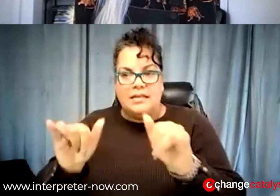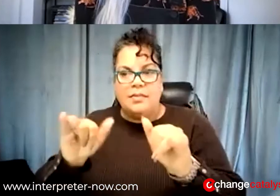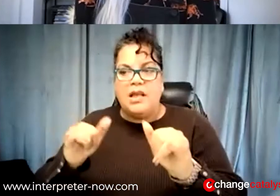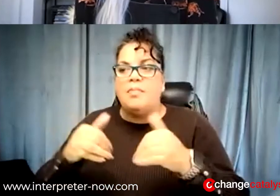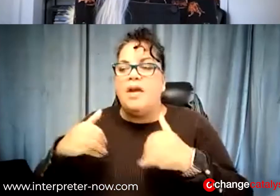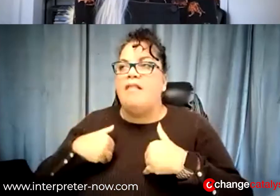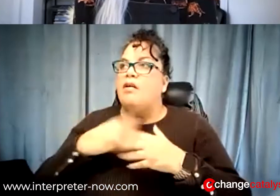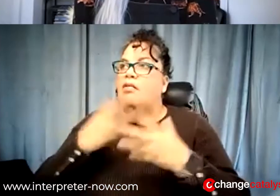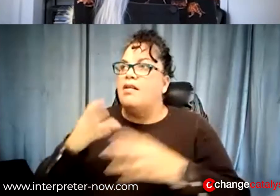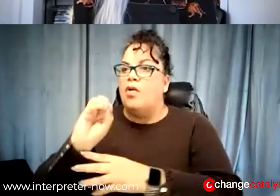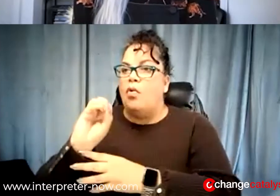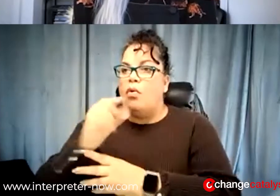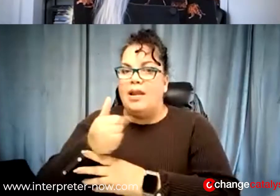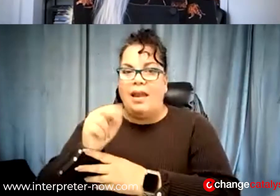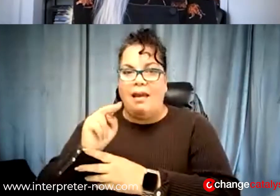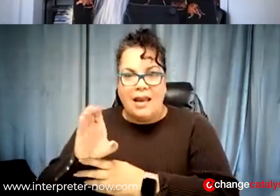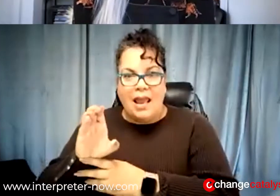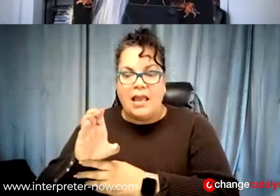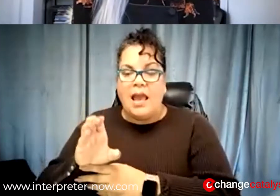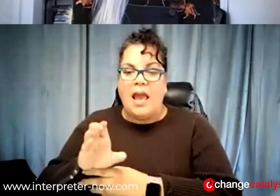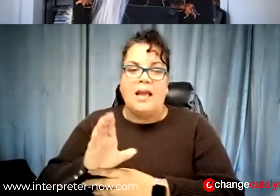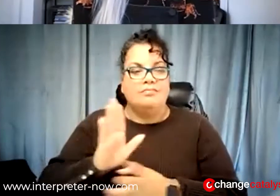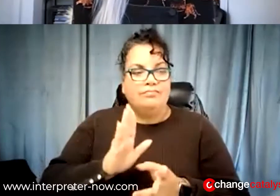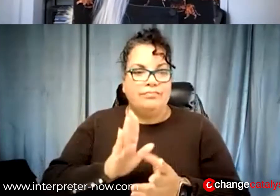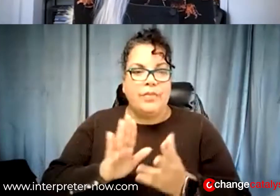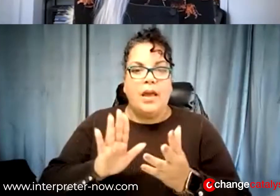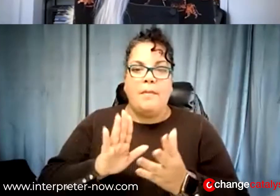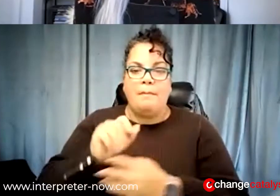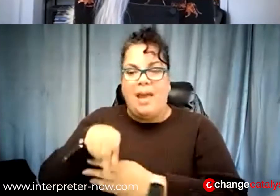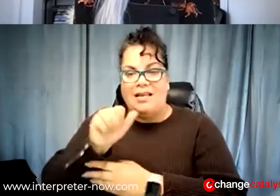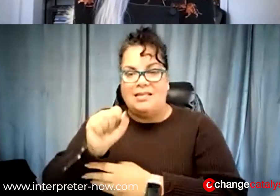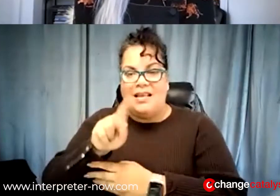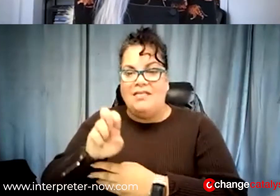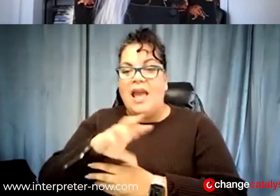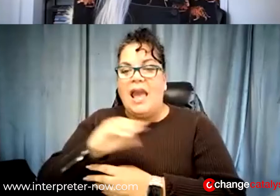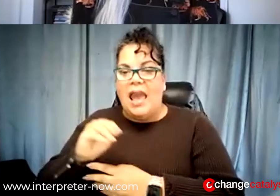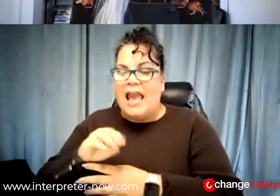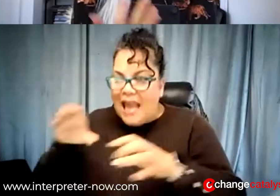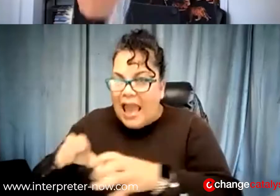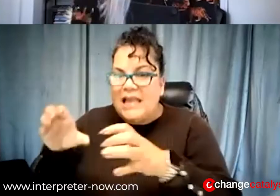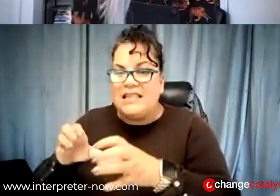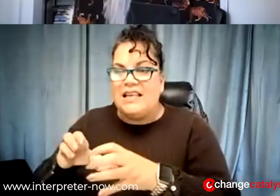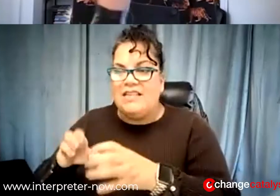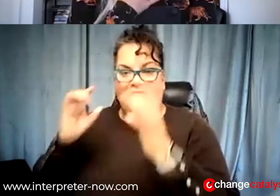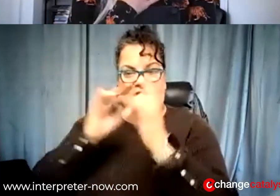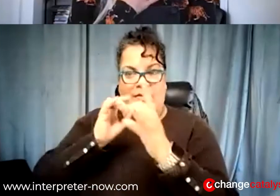passive, and active feedback loops throughout everything, and not only aligned to our goals